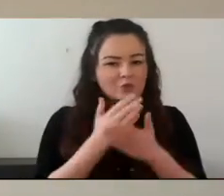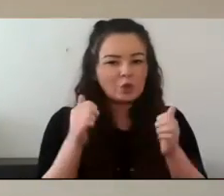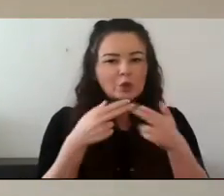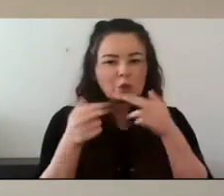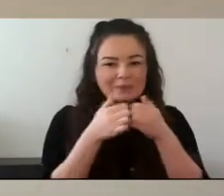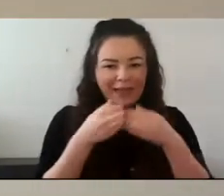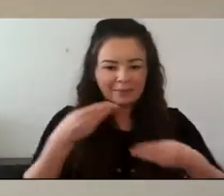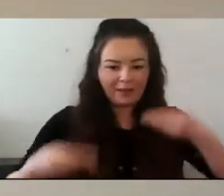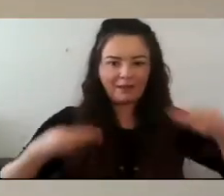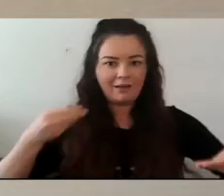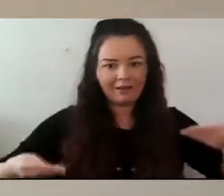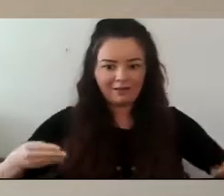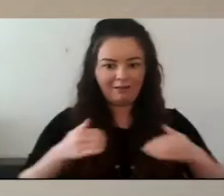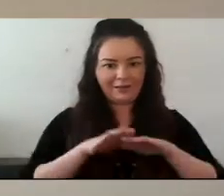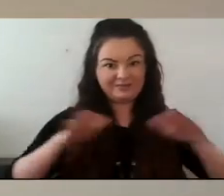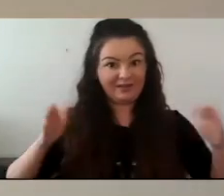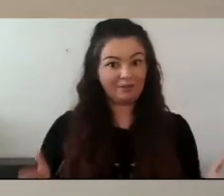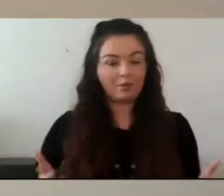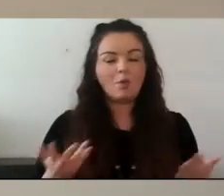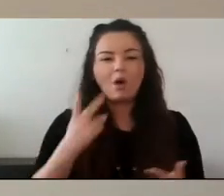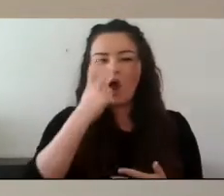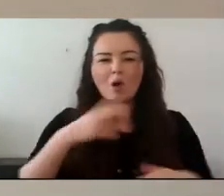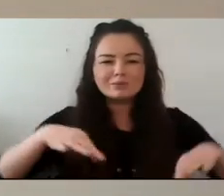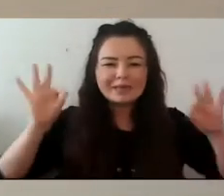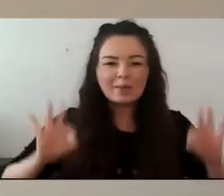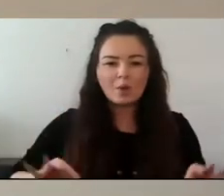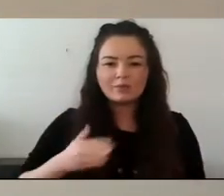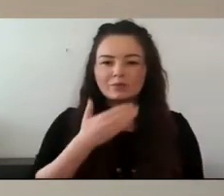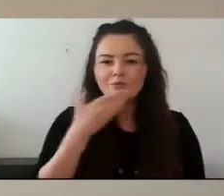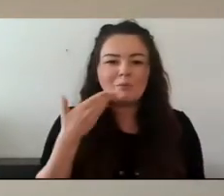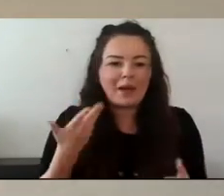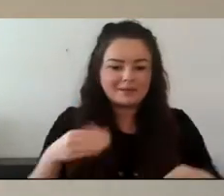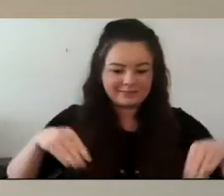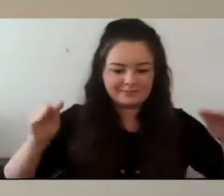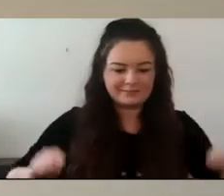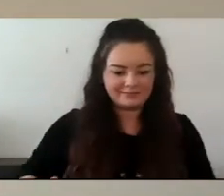or if not put an old tablecloth out that you can dry. Just make sure your area